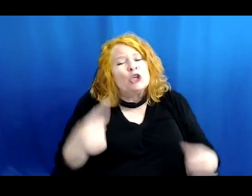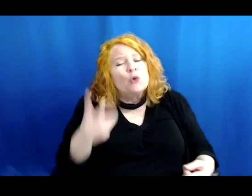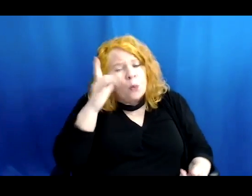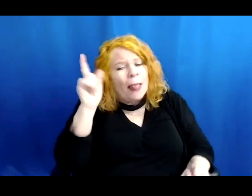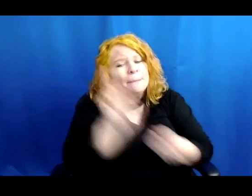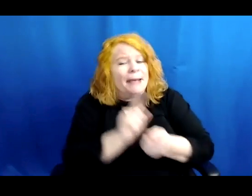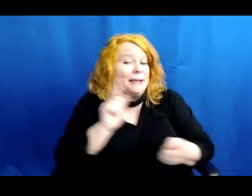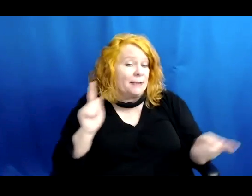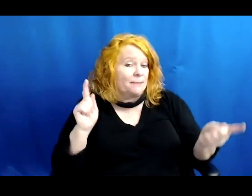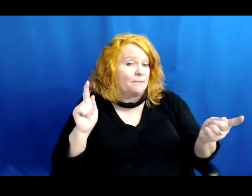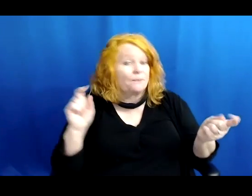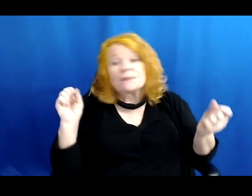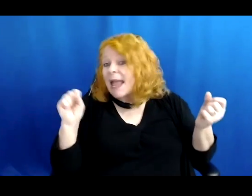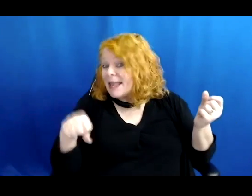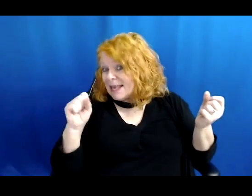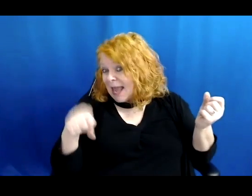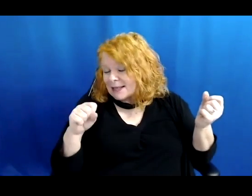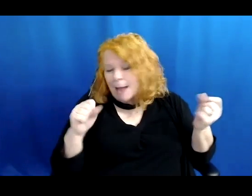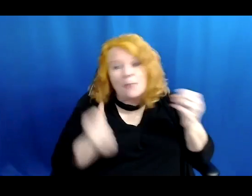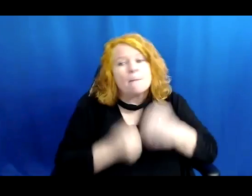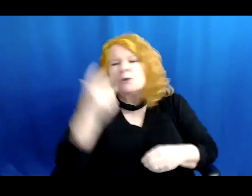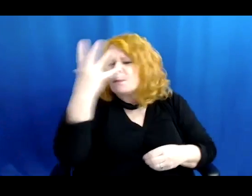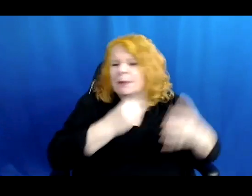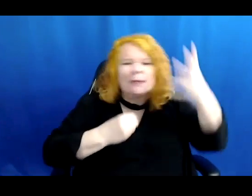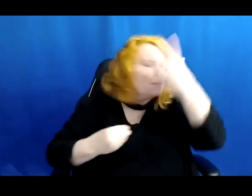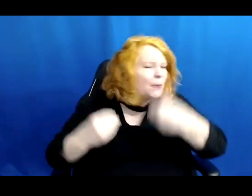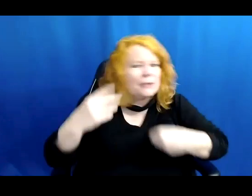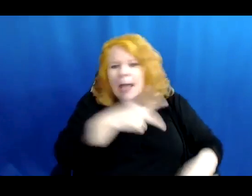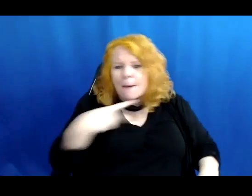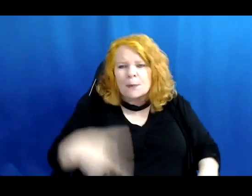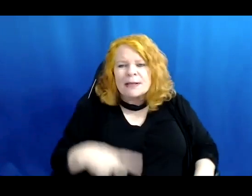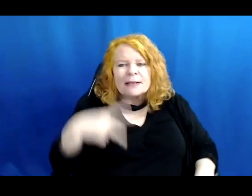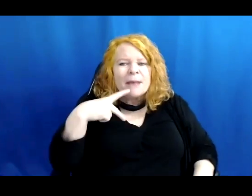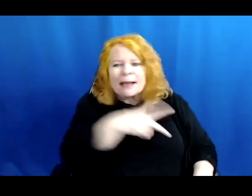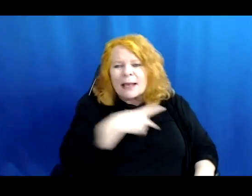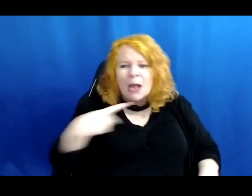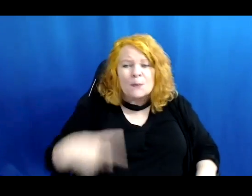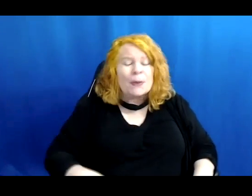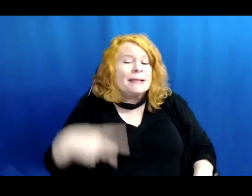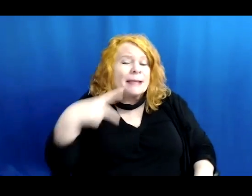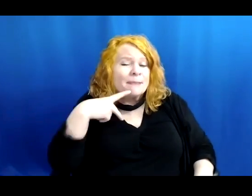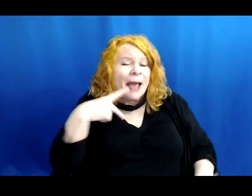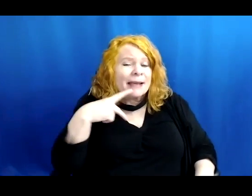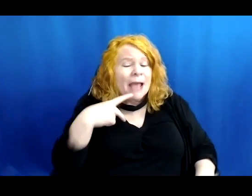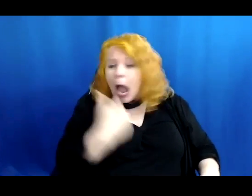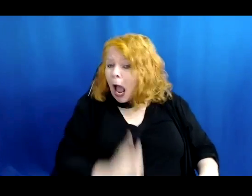prettiest, prettiest Princess Peggy Princess Peggy I am Princess Peggy. I am Princess Peggy,